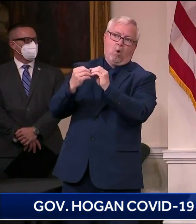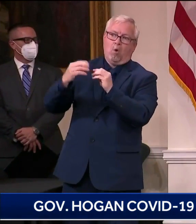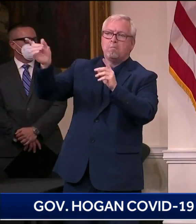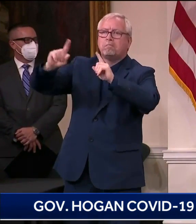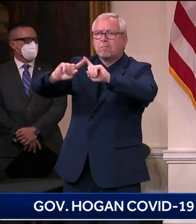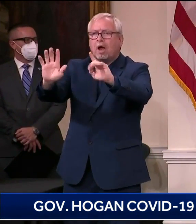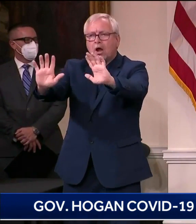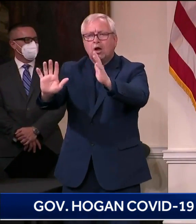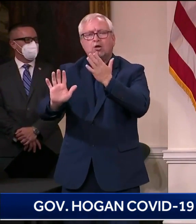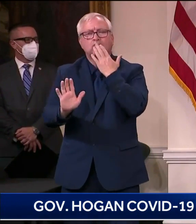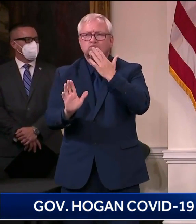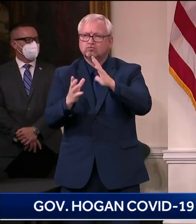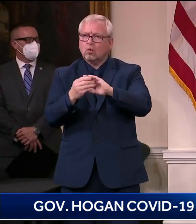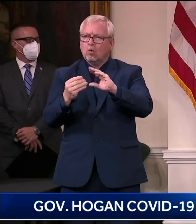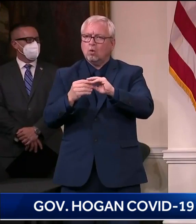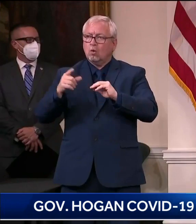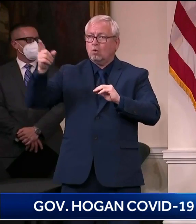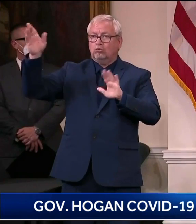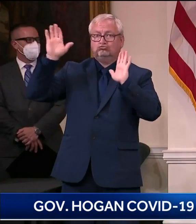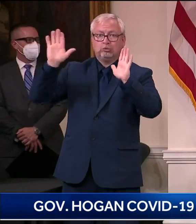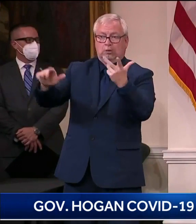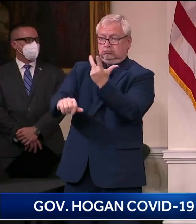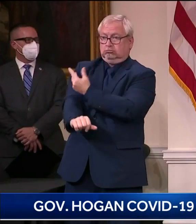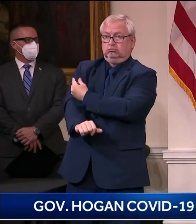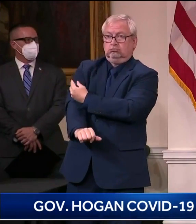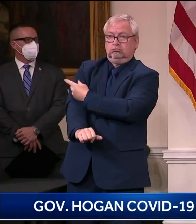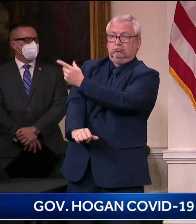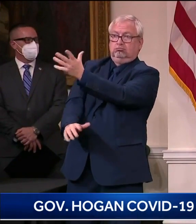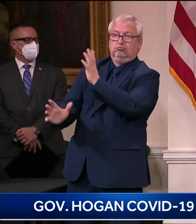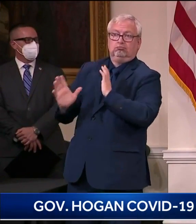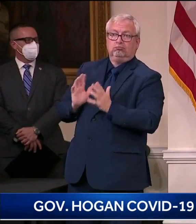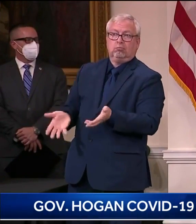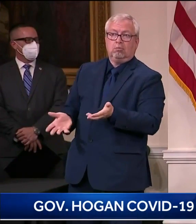IT DOES NOT GET ANYWHERE NEAR WHAT WE NEED IN PHASE ONE.